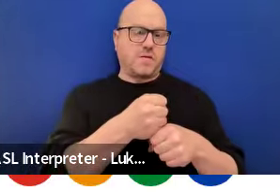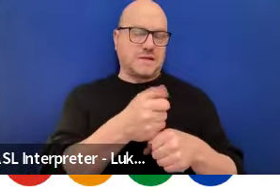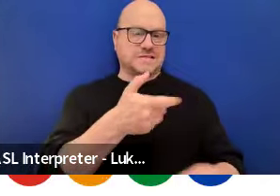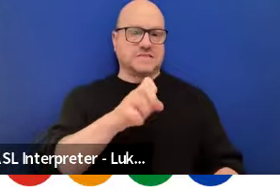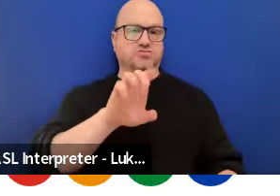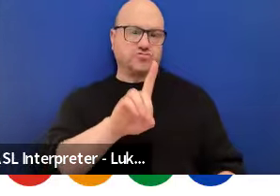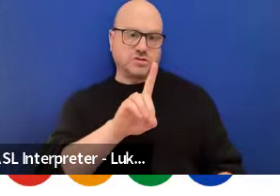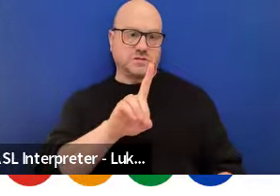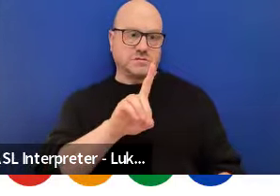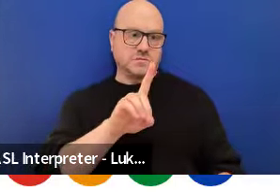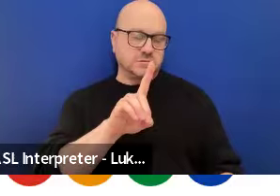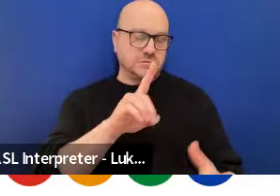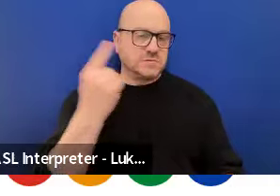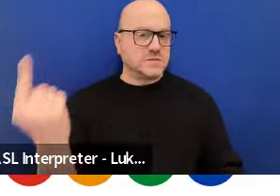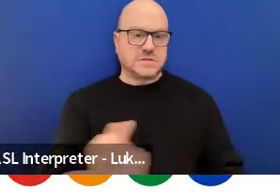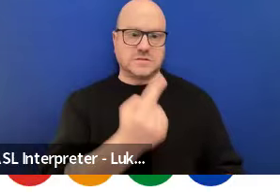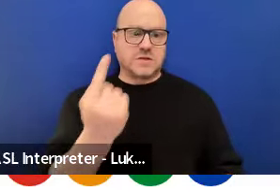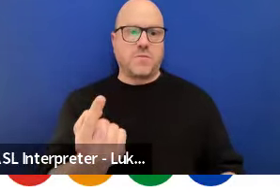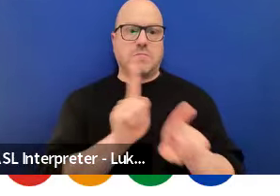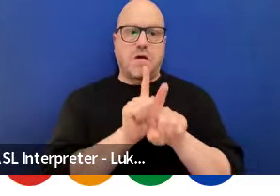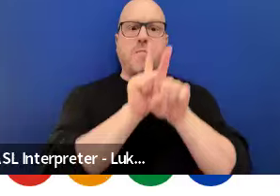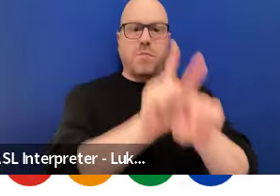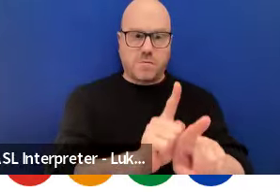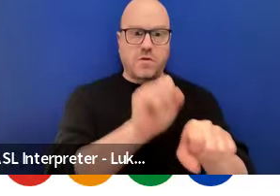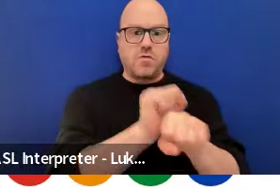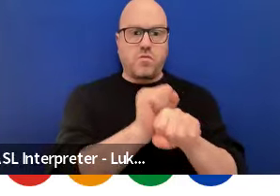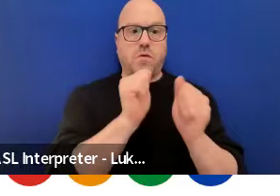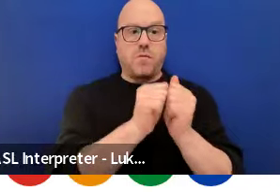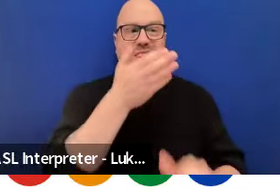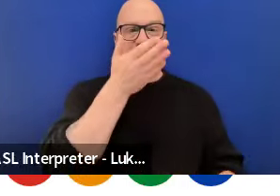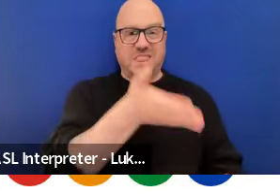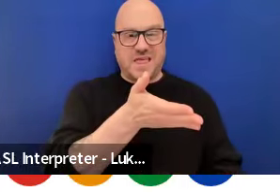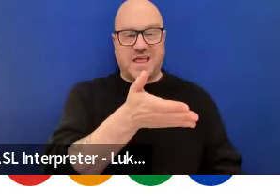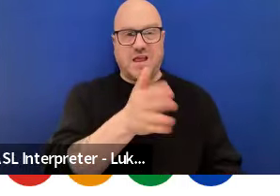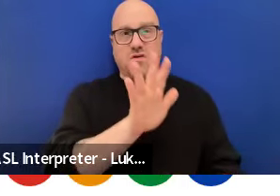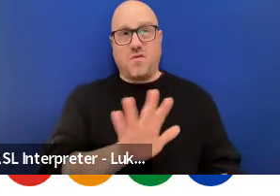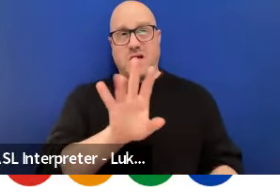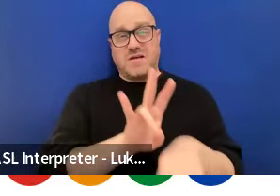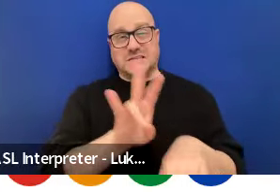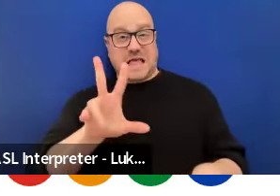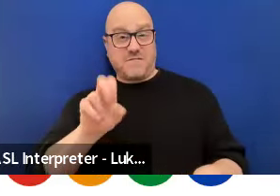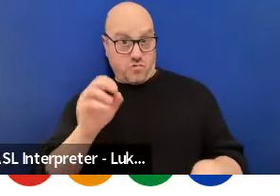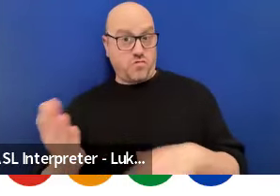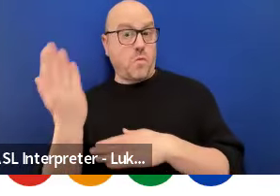HOLLAND STREET IN SOMERVILLE TO GET MY HIGH SCHOOL EQUIVALENCY CREDENTIAL. I HAD SOMEONE COME WORK WITH ME AT THE BUILDING.